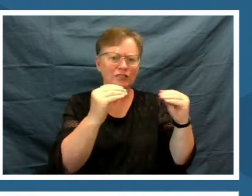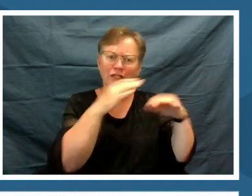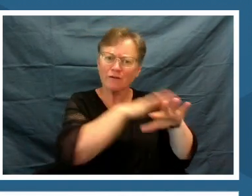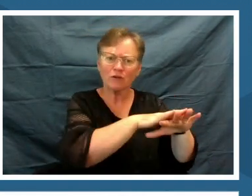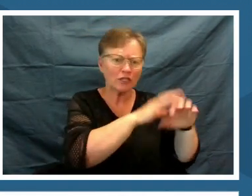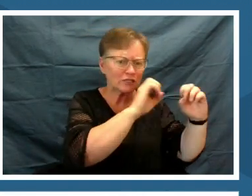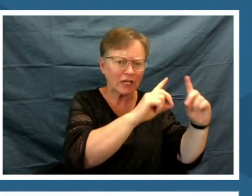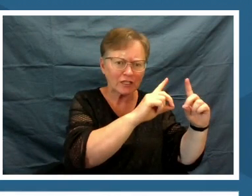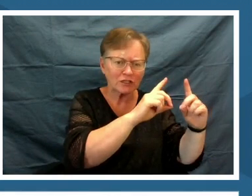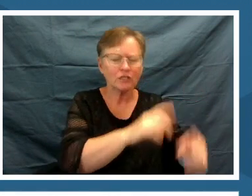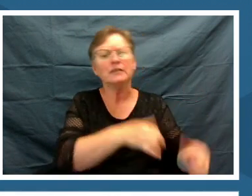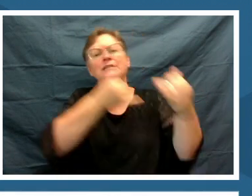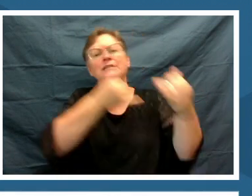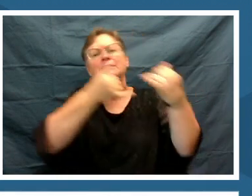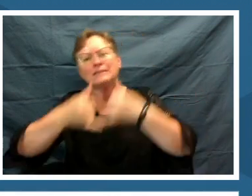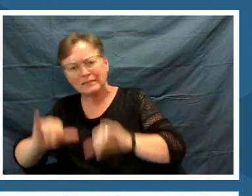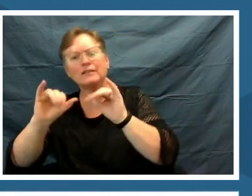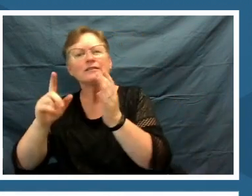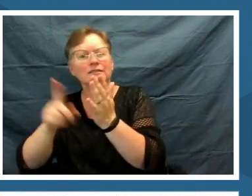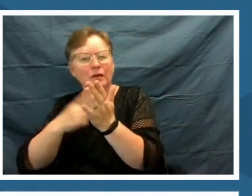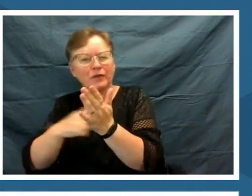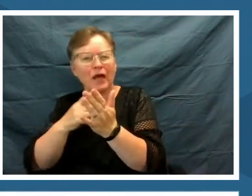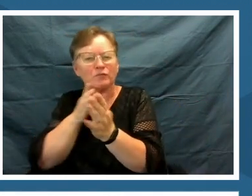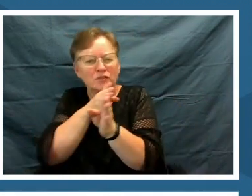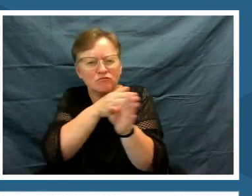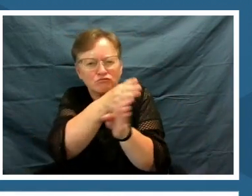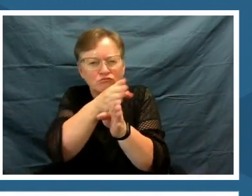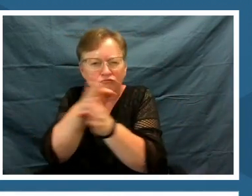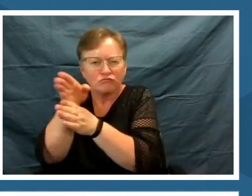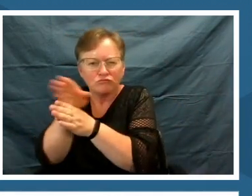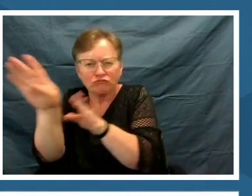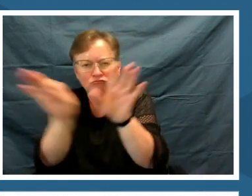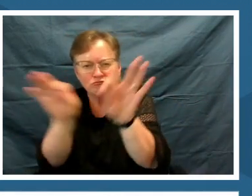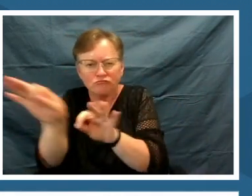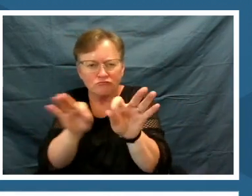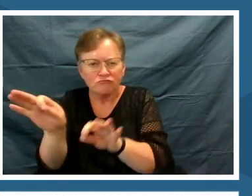teaching transdisciplinary problems real